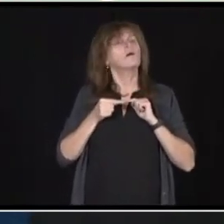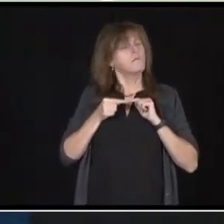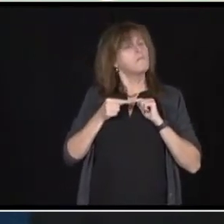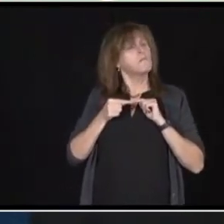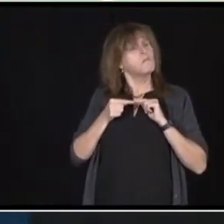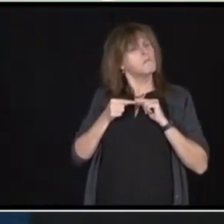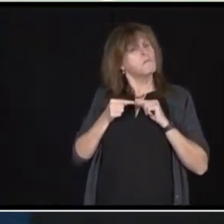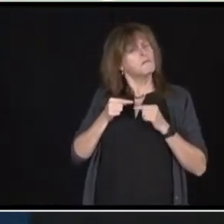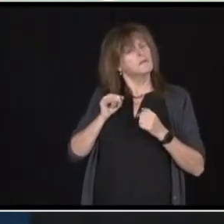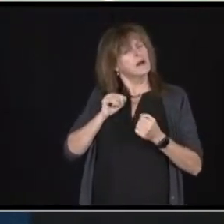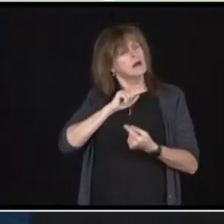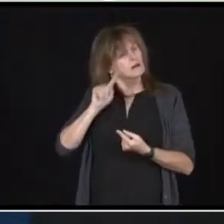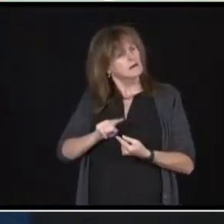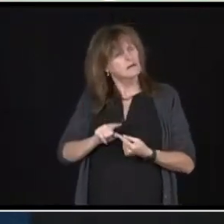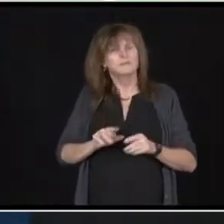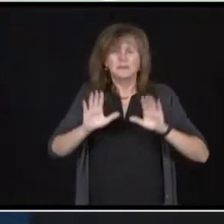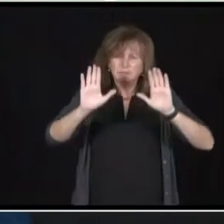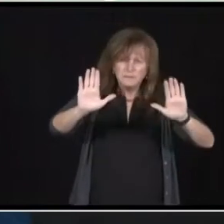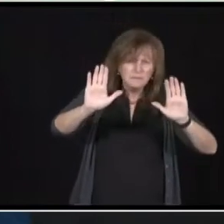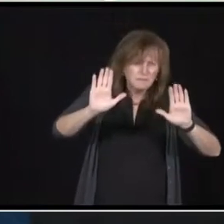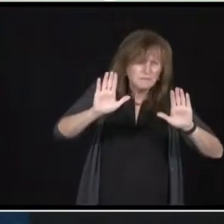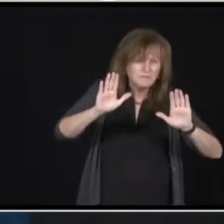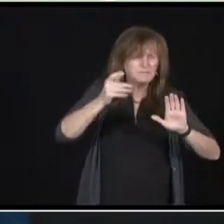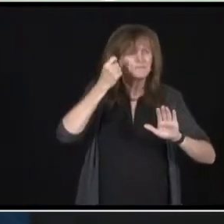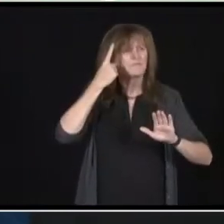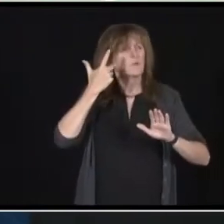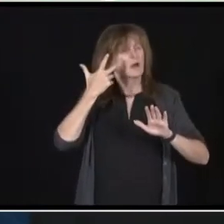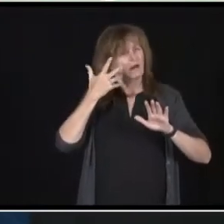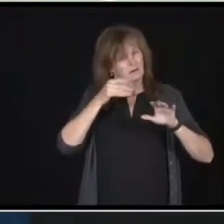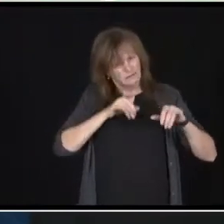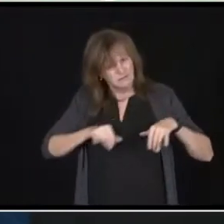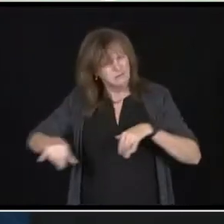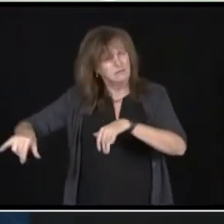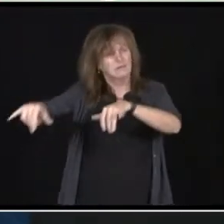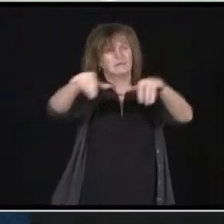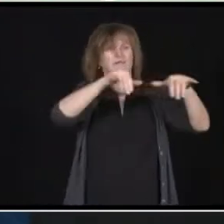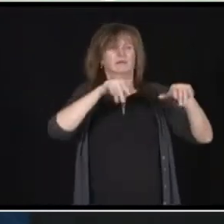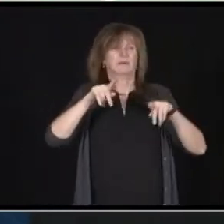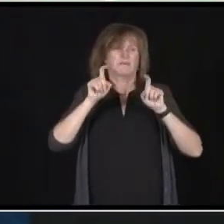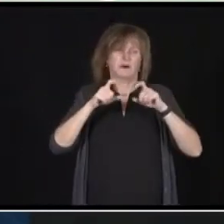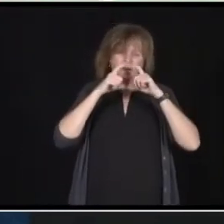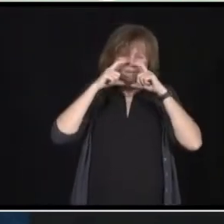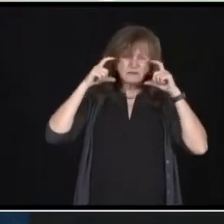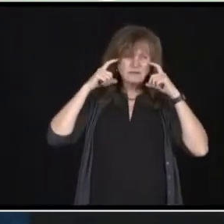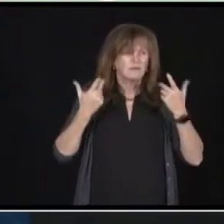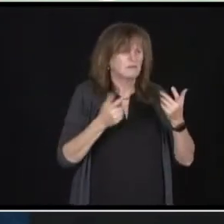from people for as much is possible? If it is a short trip, it might not be as much